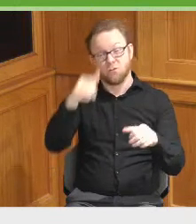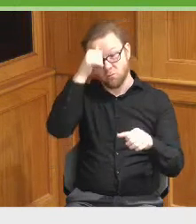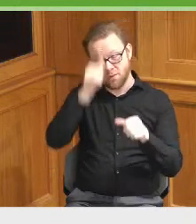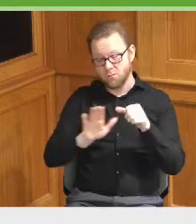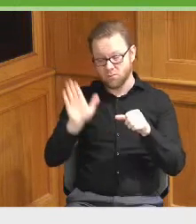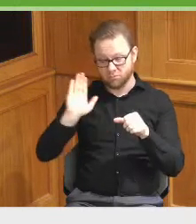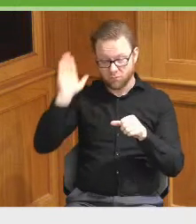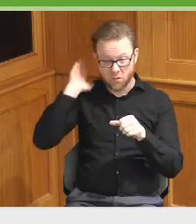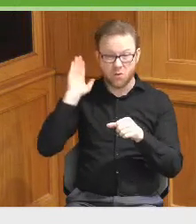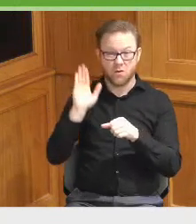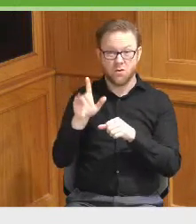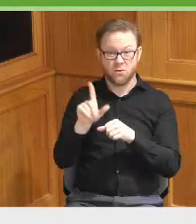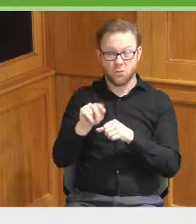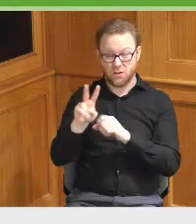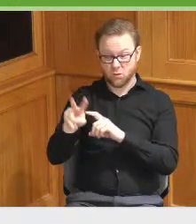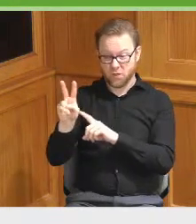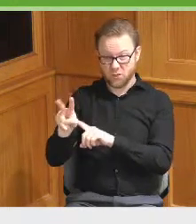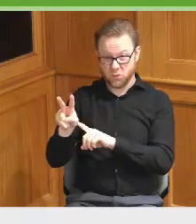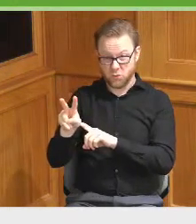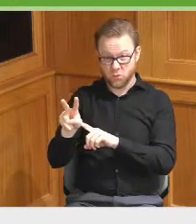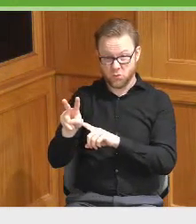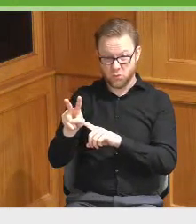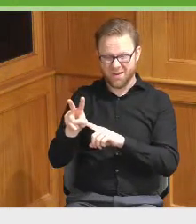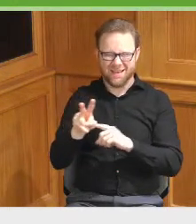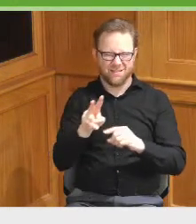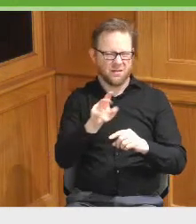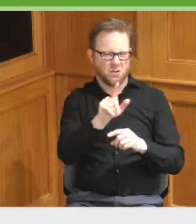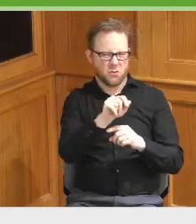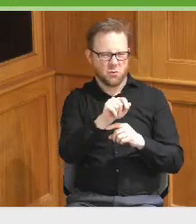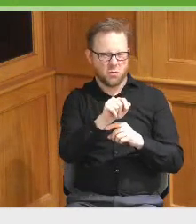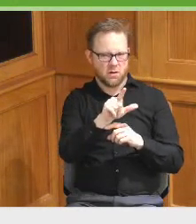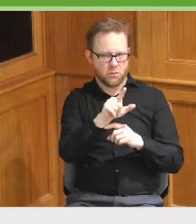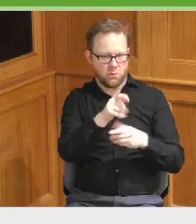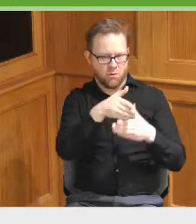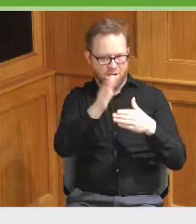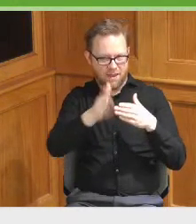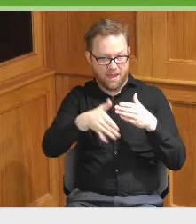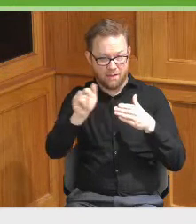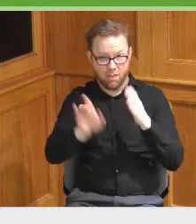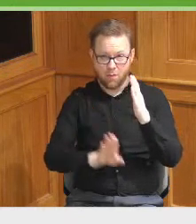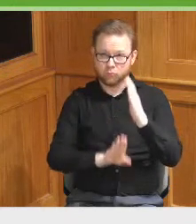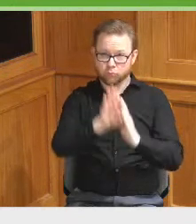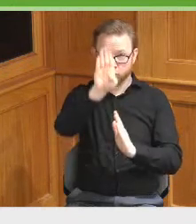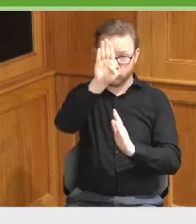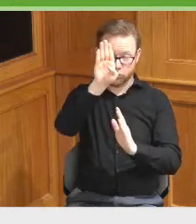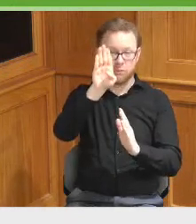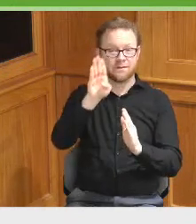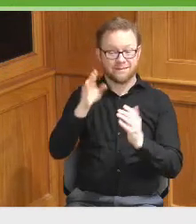the beginning of 2022 the end of 2021 this year has been fairly manageable and I think what also